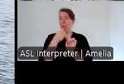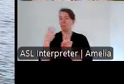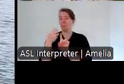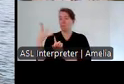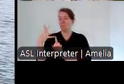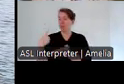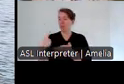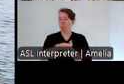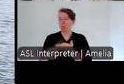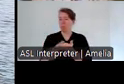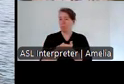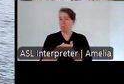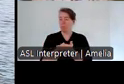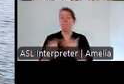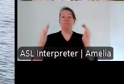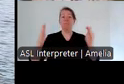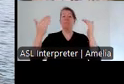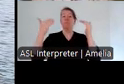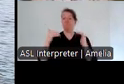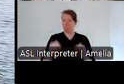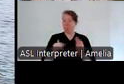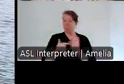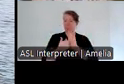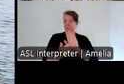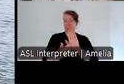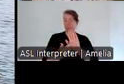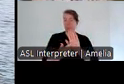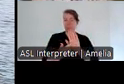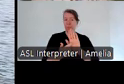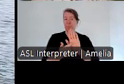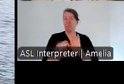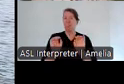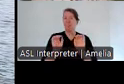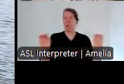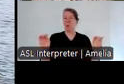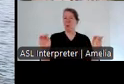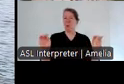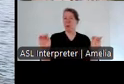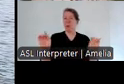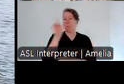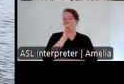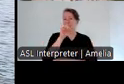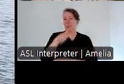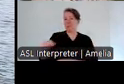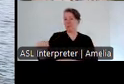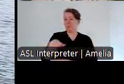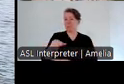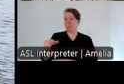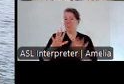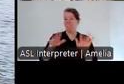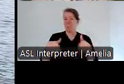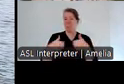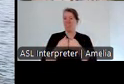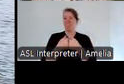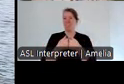Then the next thing that I show the students is the No Mouse Challenge, and so the No Mouse Challenge is something that was developed at the University of Washington.